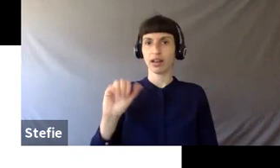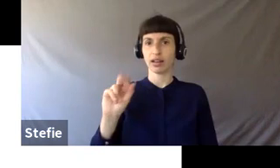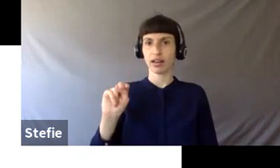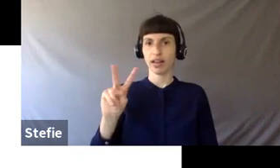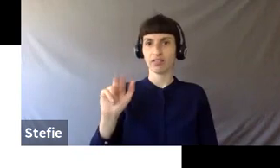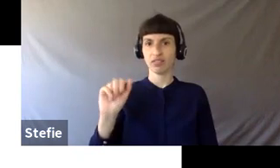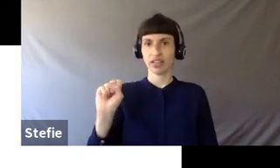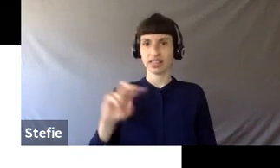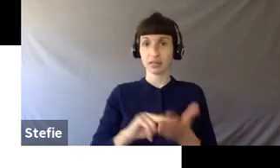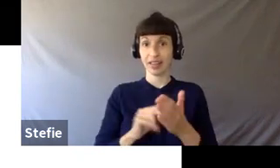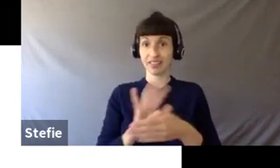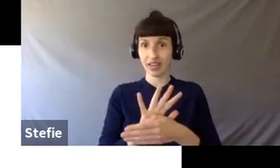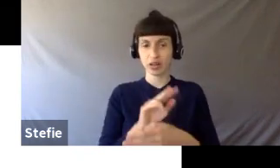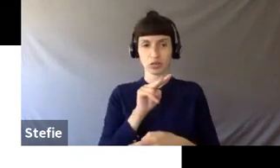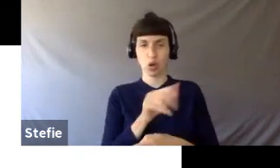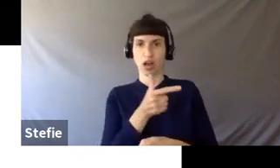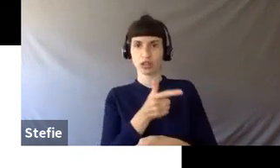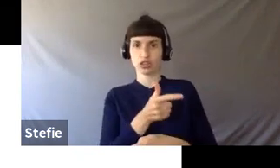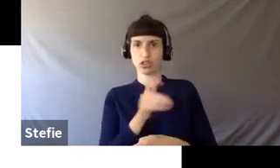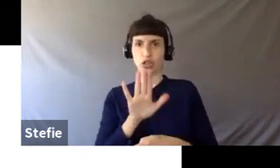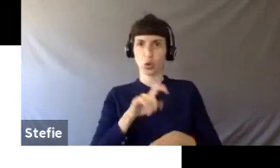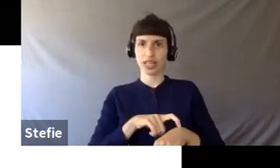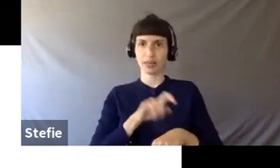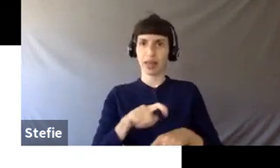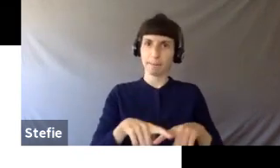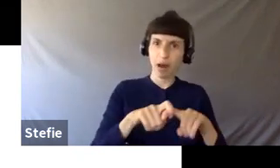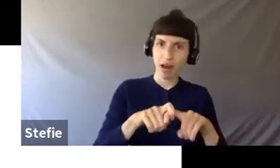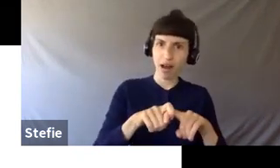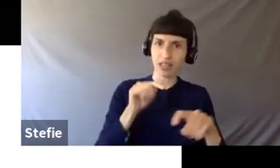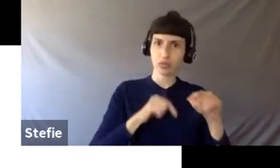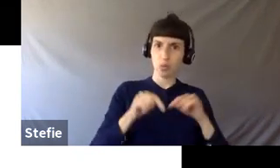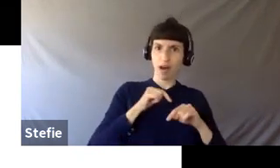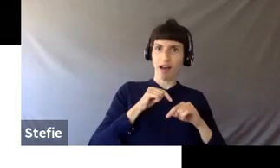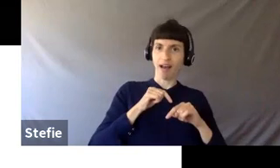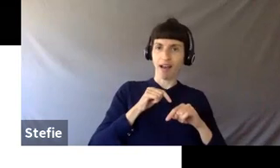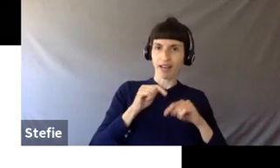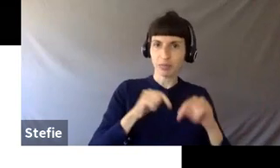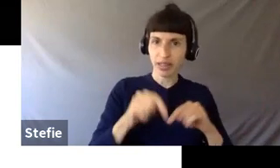So if you want to take an on-demand which means you get locked into Canvas, you can watch and one videos and interact in your own time